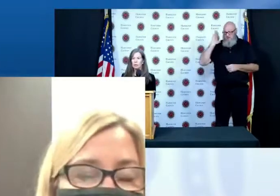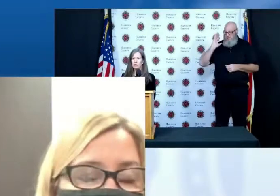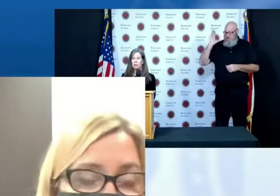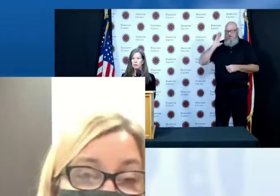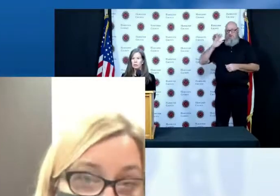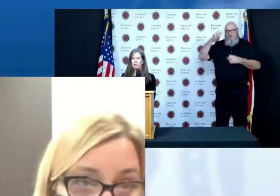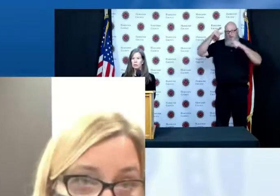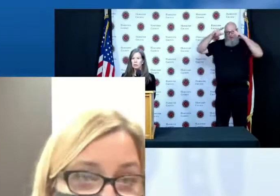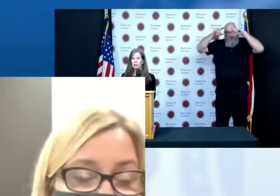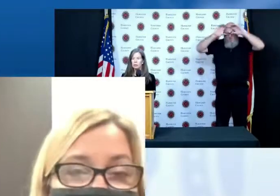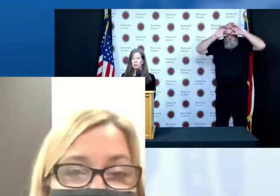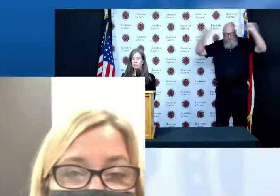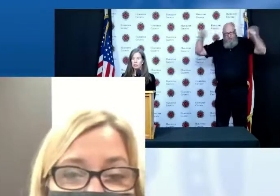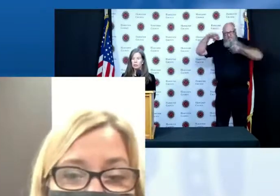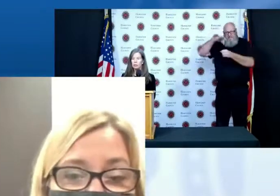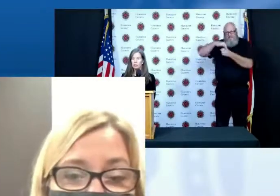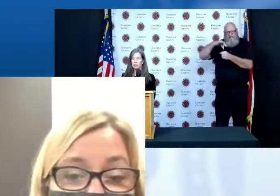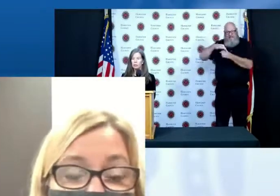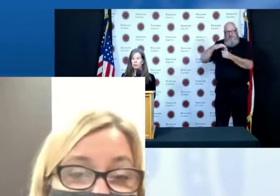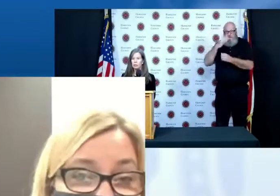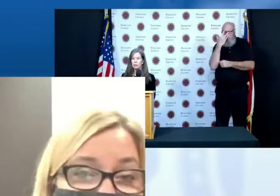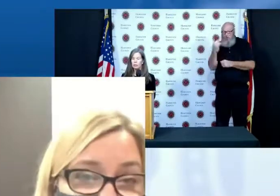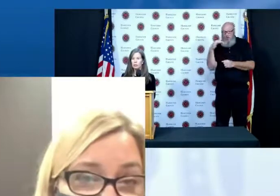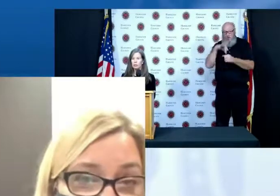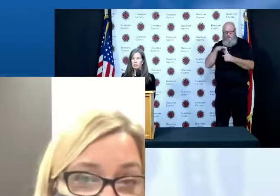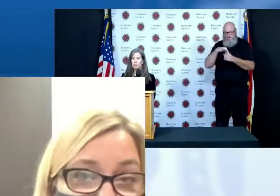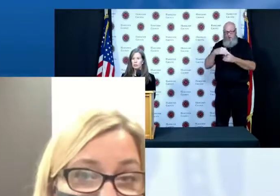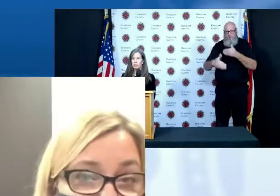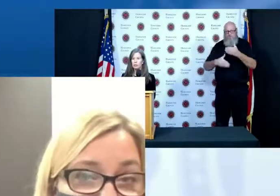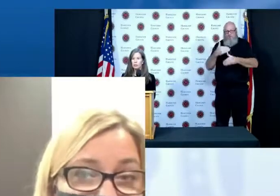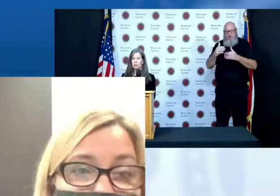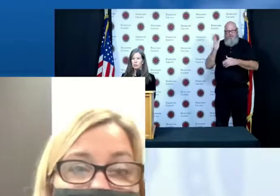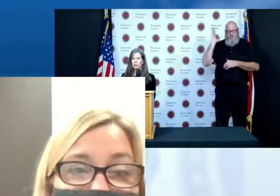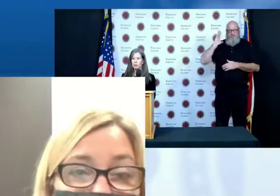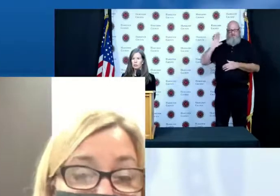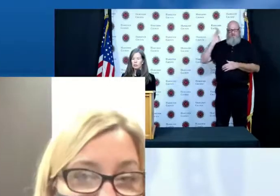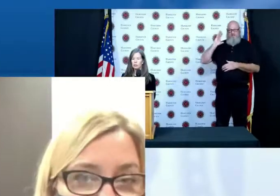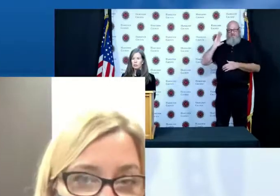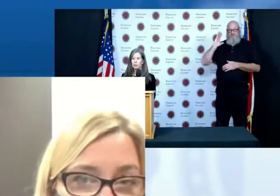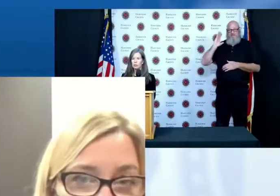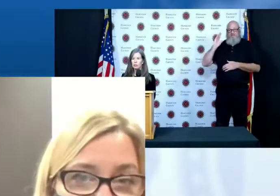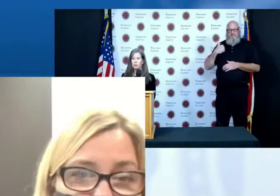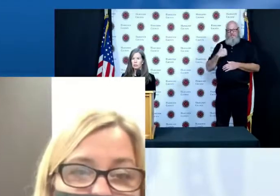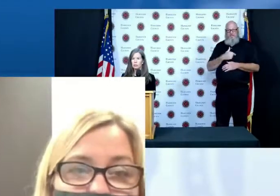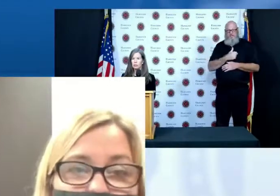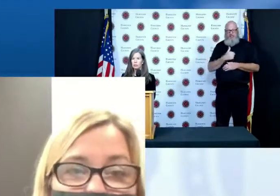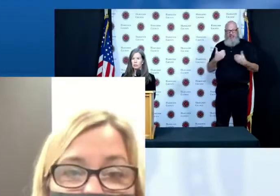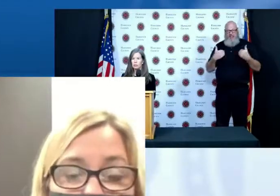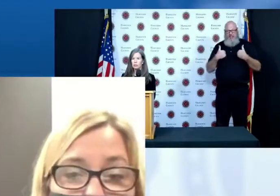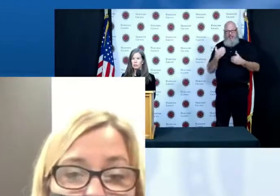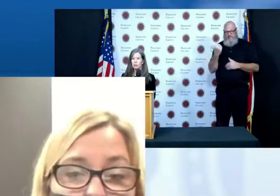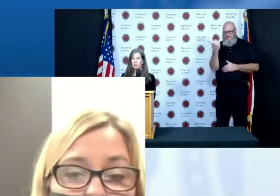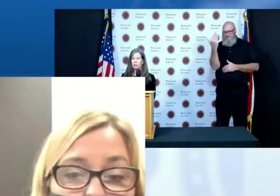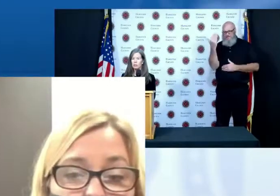us so well it has it's over fifteen thousand square feet so there's plenty of space to for